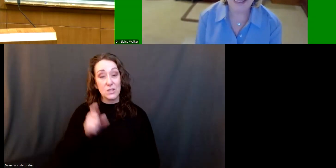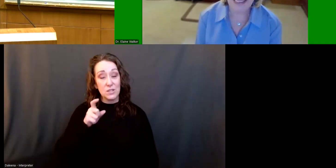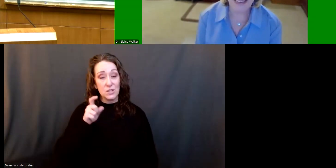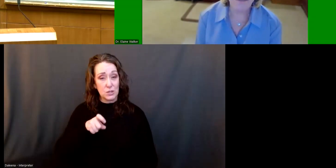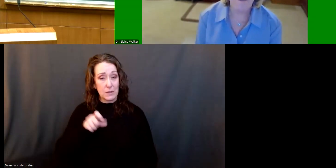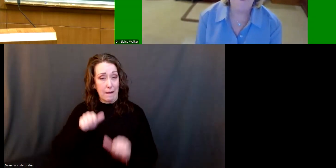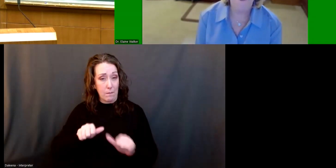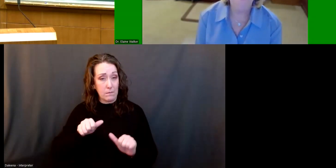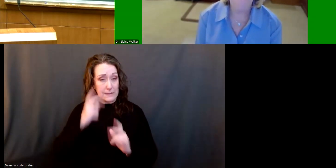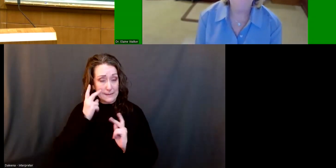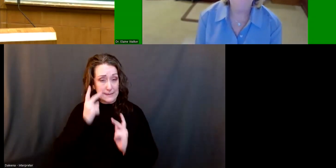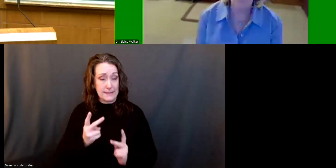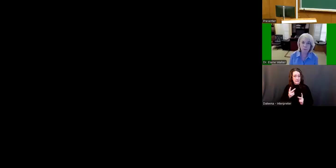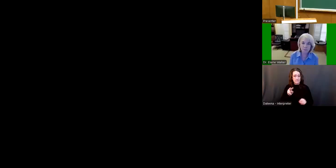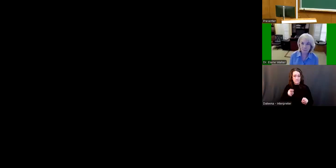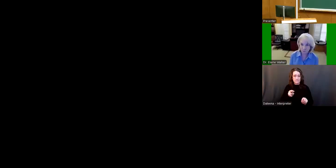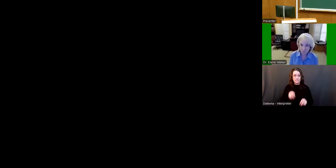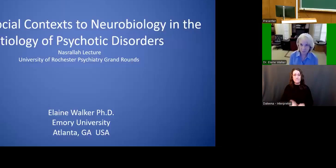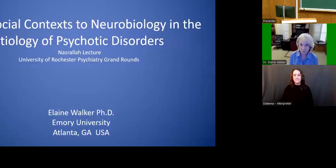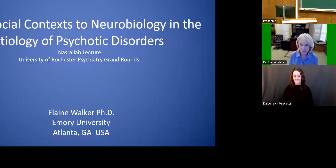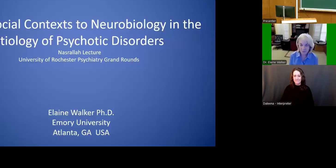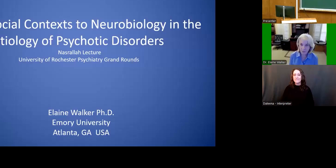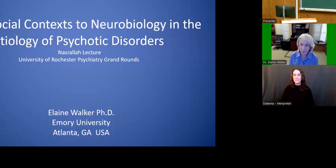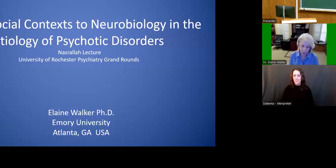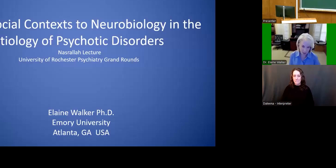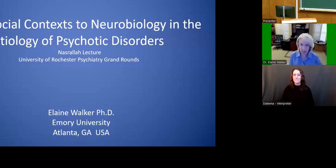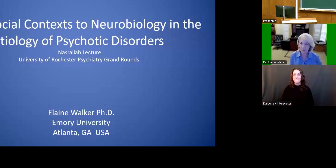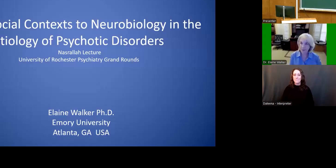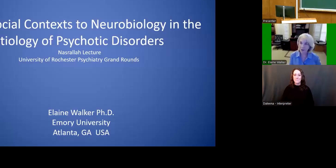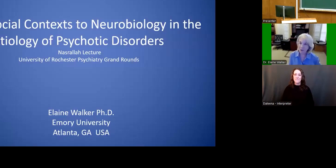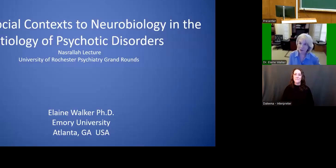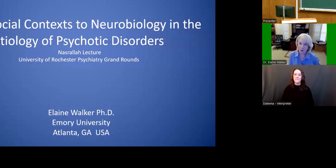see a PowerPoint